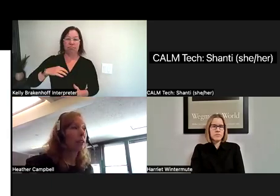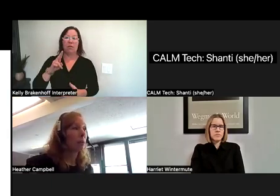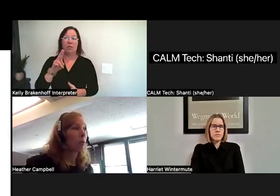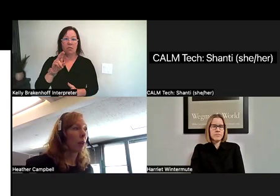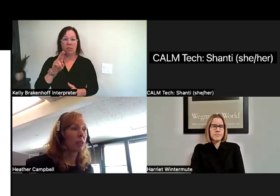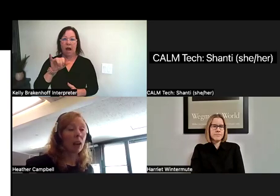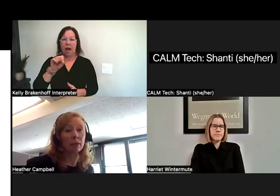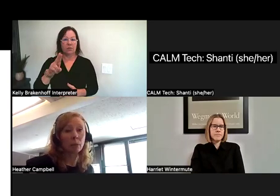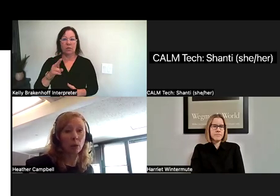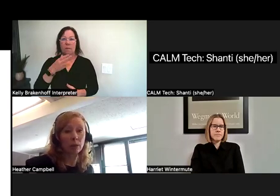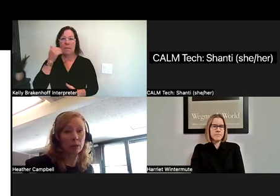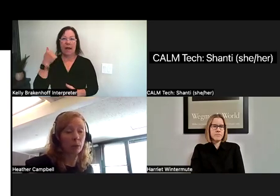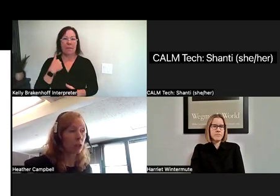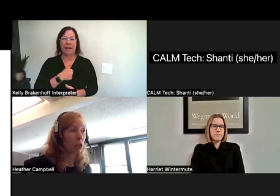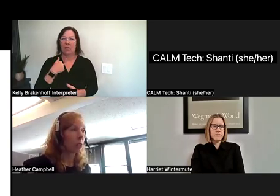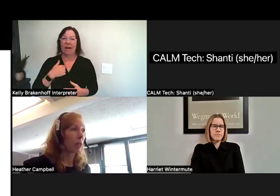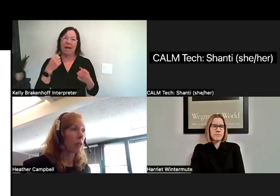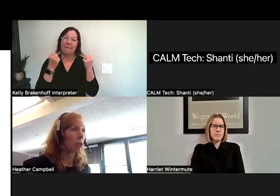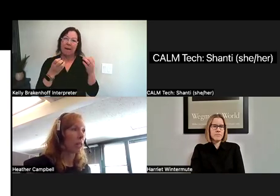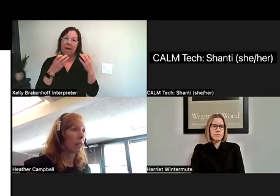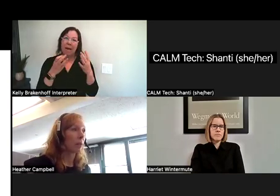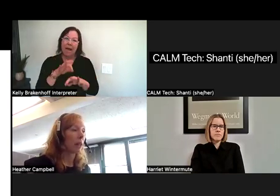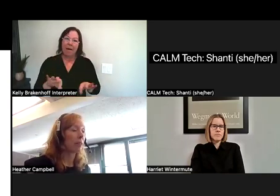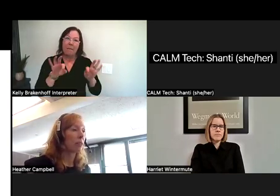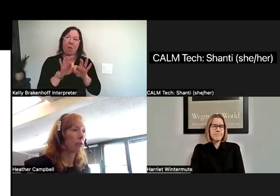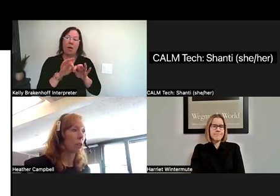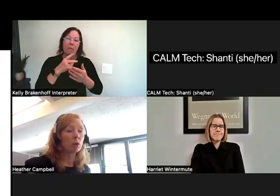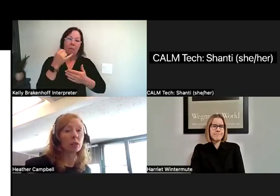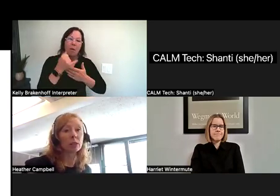time when we have a lot of important projects being undertaken by the different units and